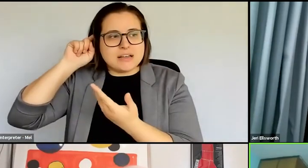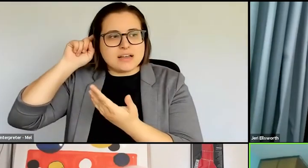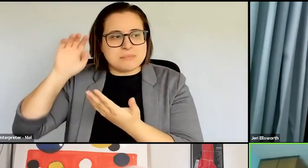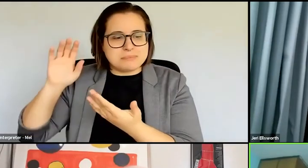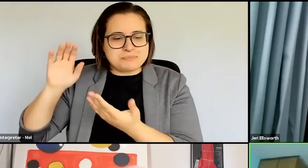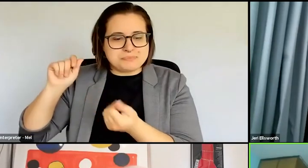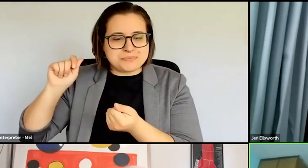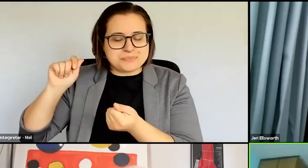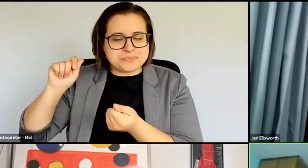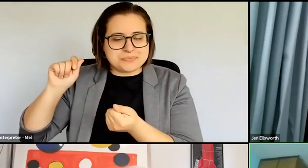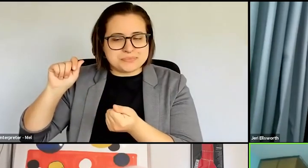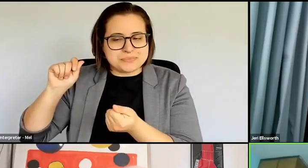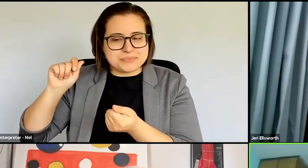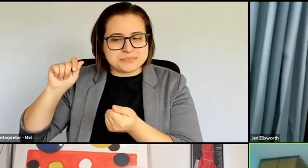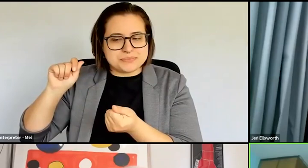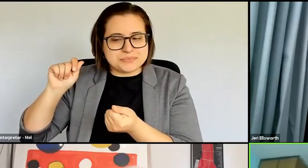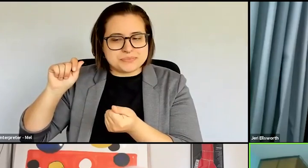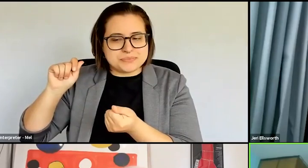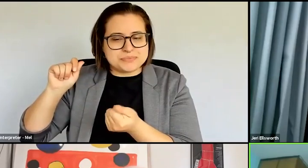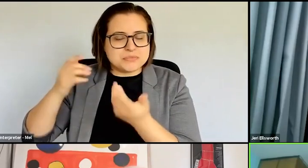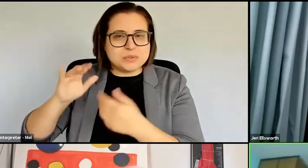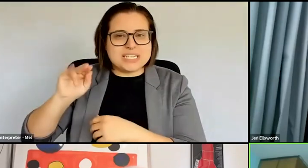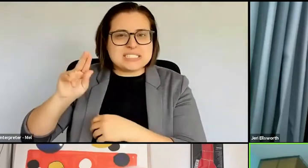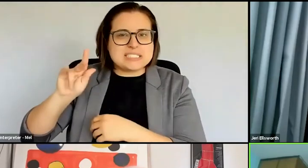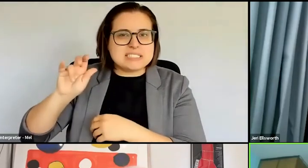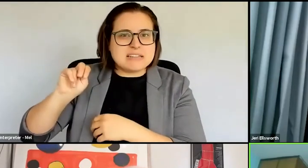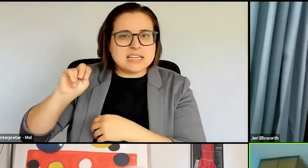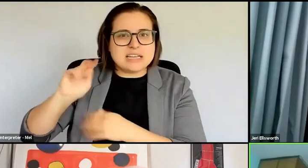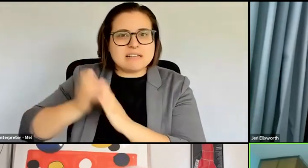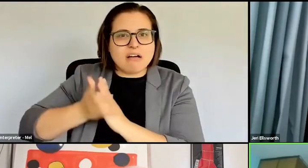course you know getting a little bit of insulin here or there, I want to go back to challenging